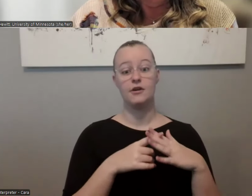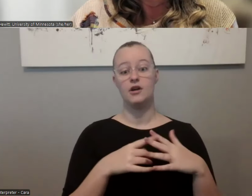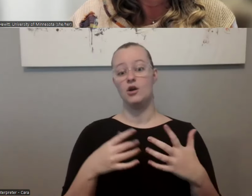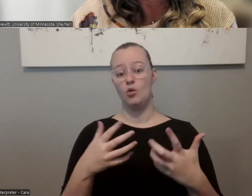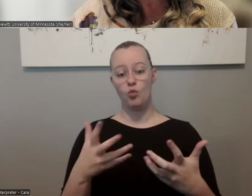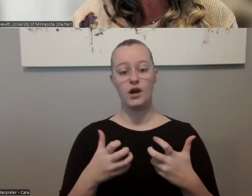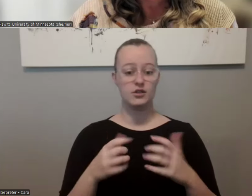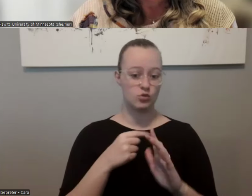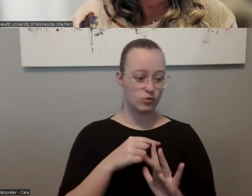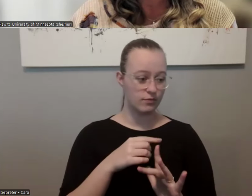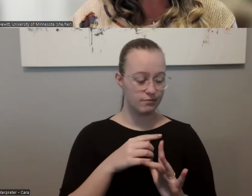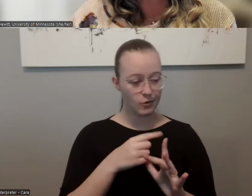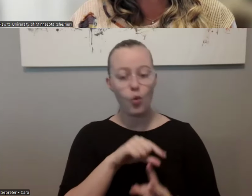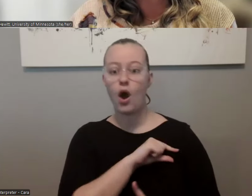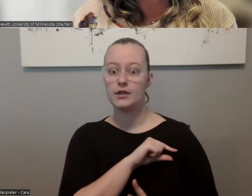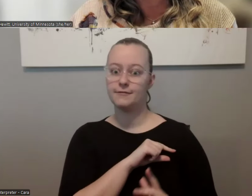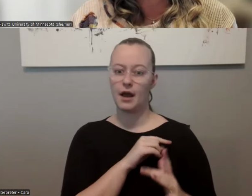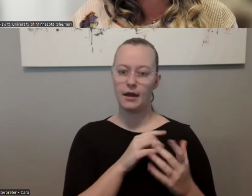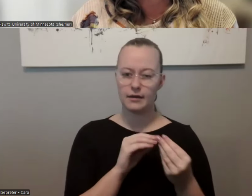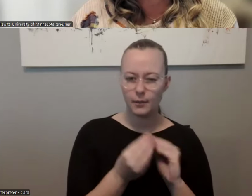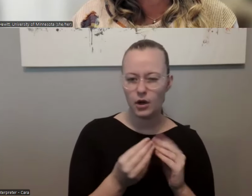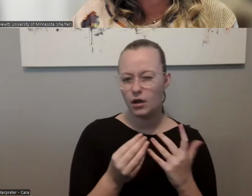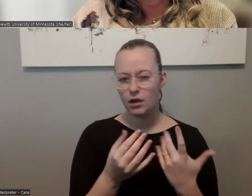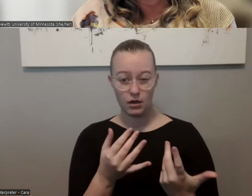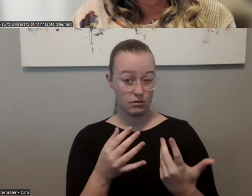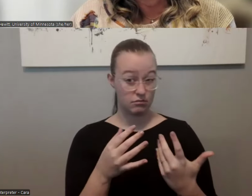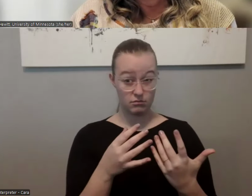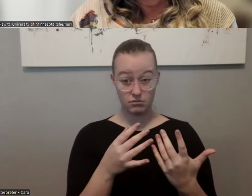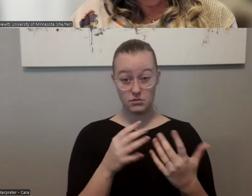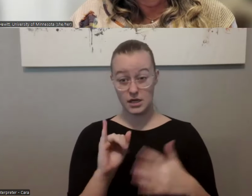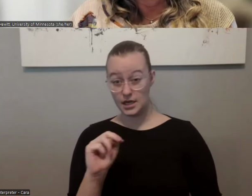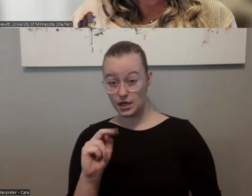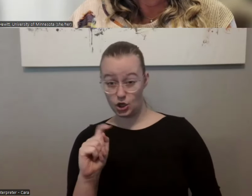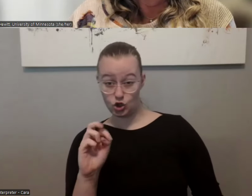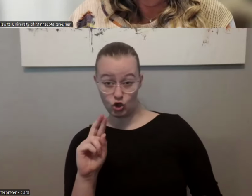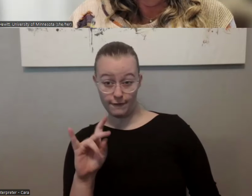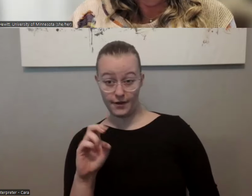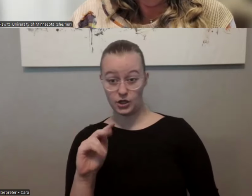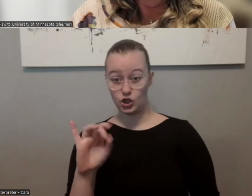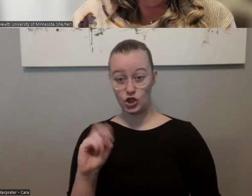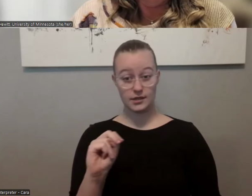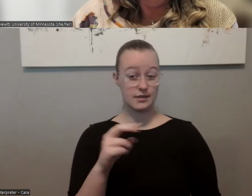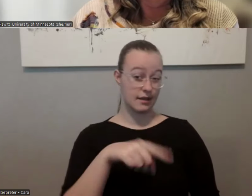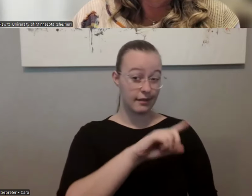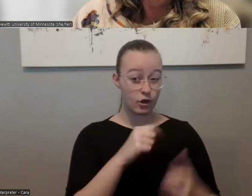to quantify whether some of the interventions they were trying, worked or didn't work.